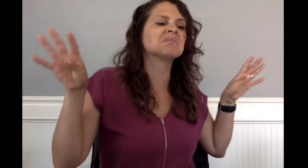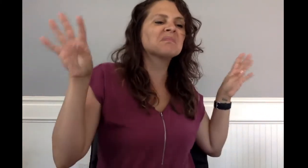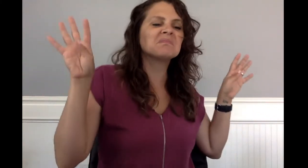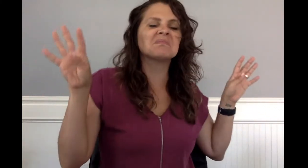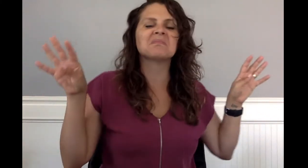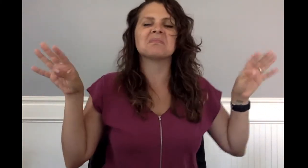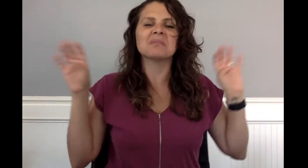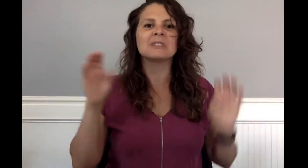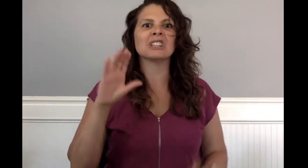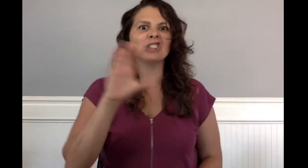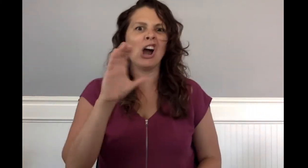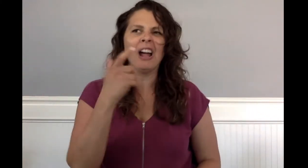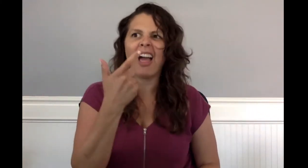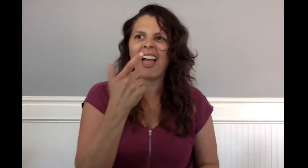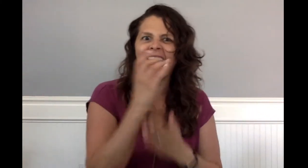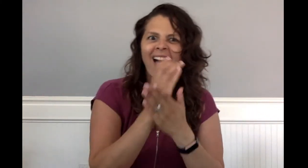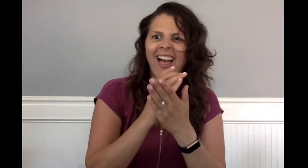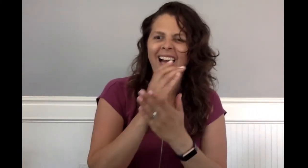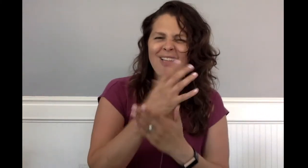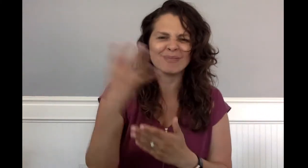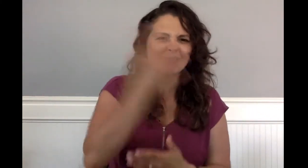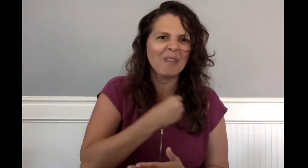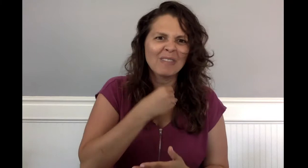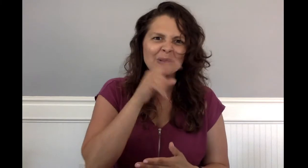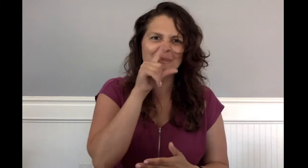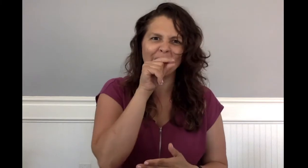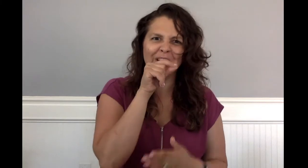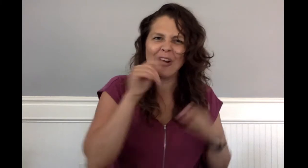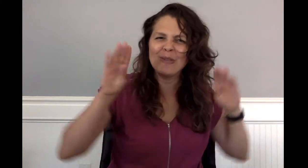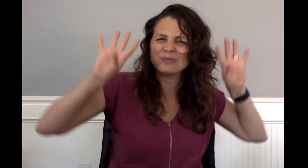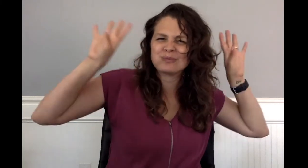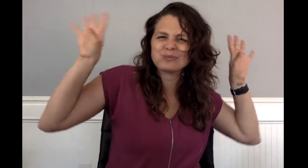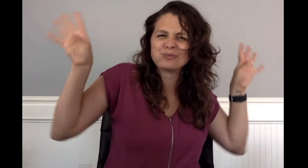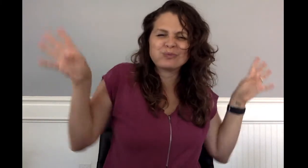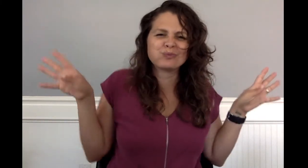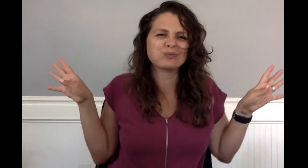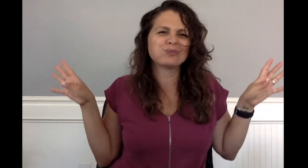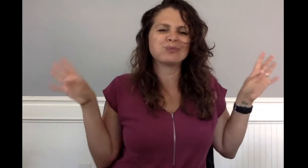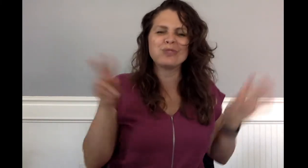Charlie watched him shimmy and shake around the yard.